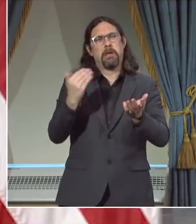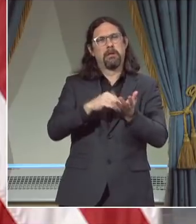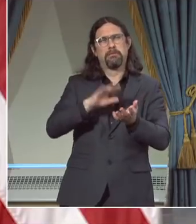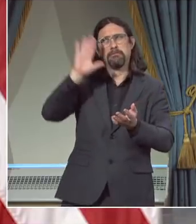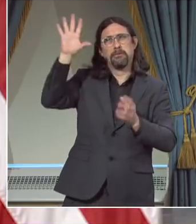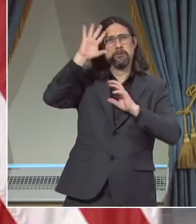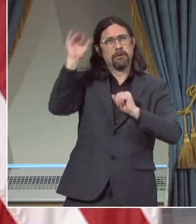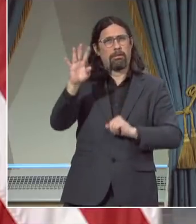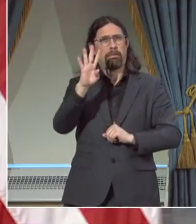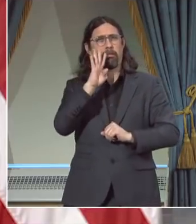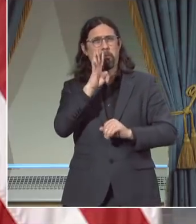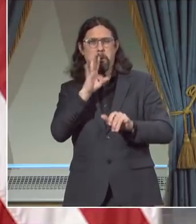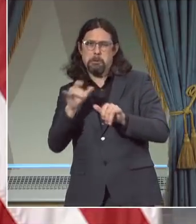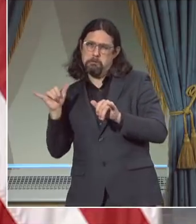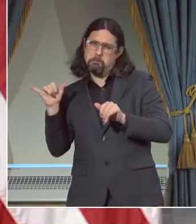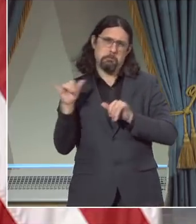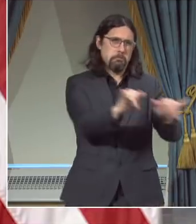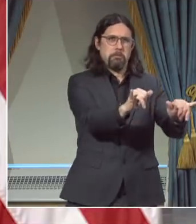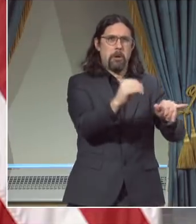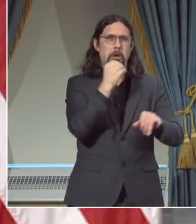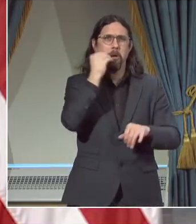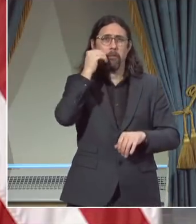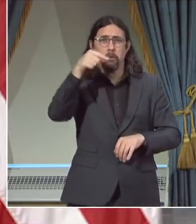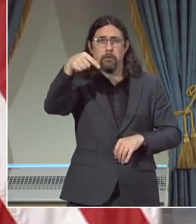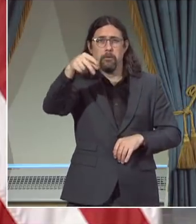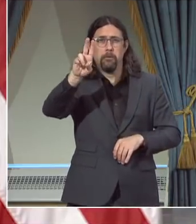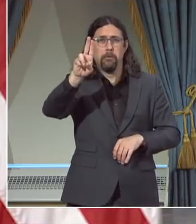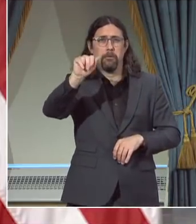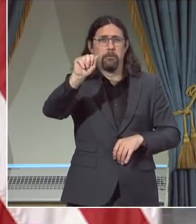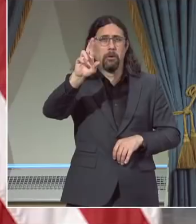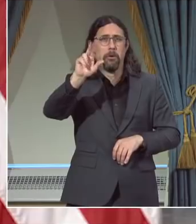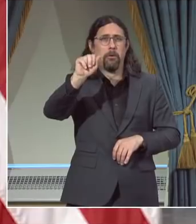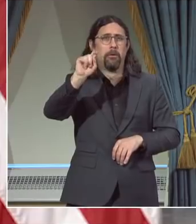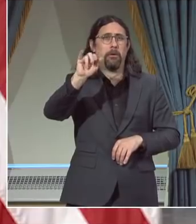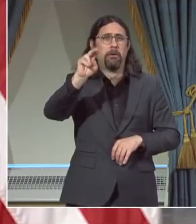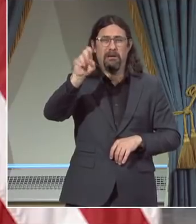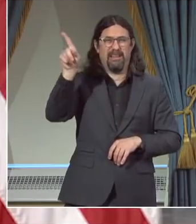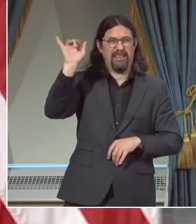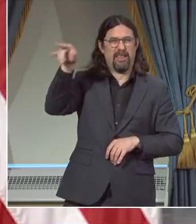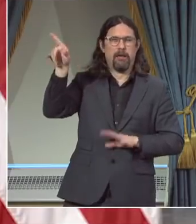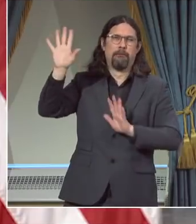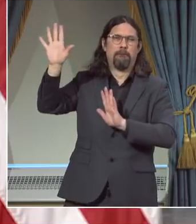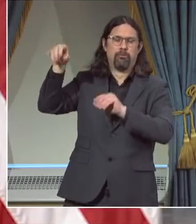INTO A VERY DIFFERENT CDC TRAVEL ADVISORY, WORKING WITH THE FEDERAL GOVERNMENT, WORKING WITH THE